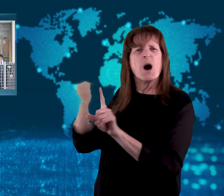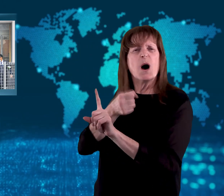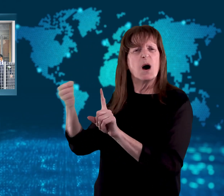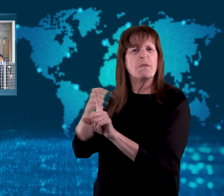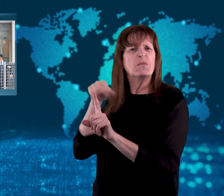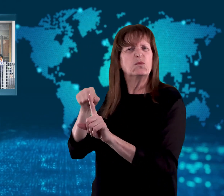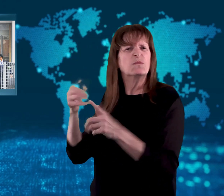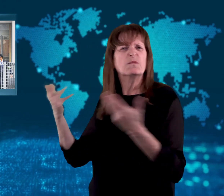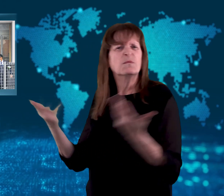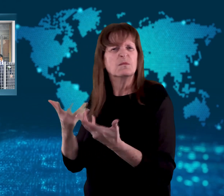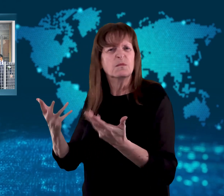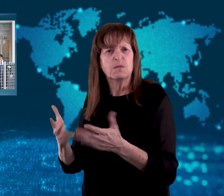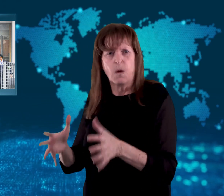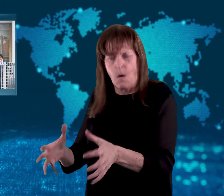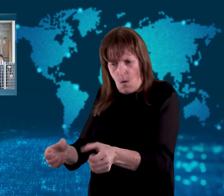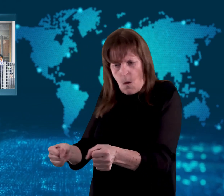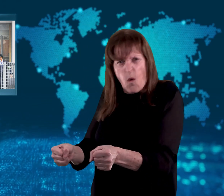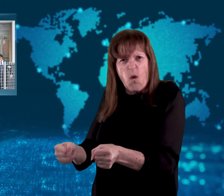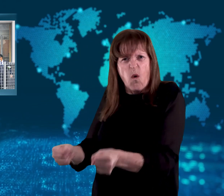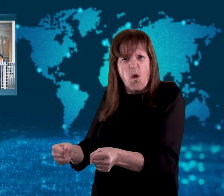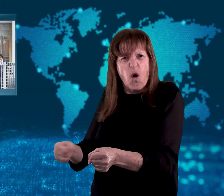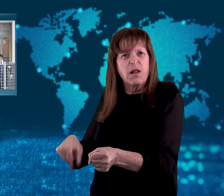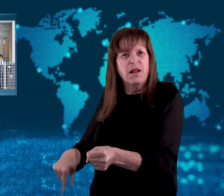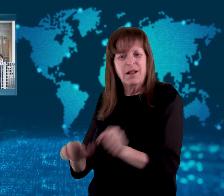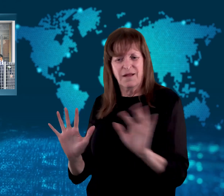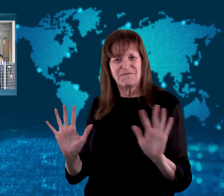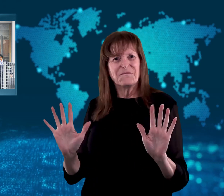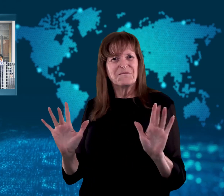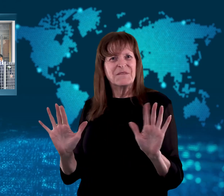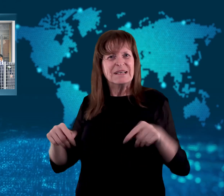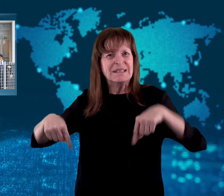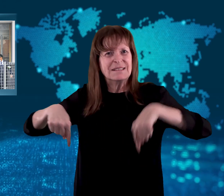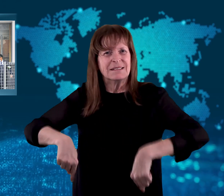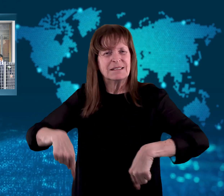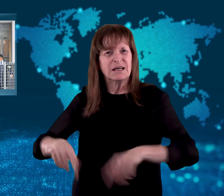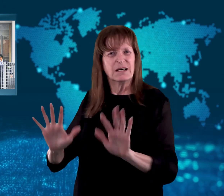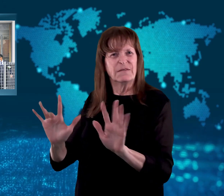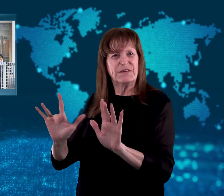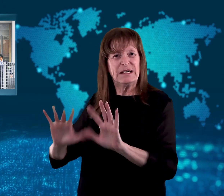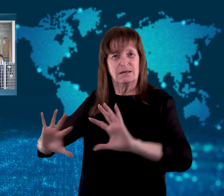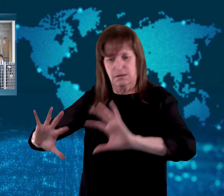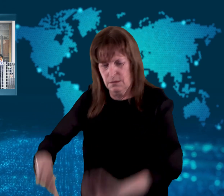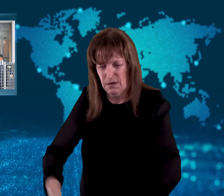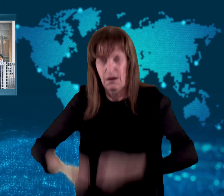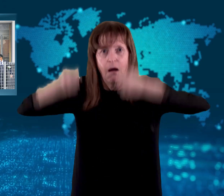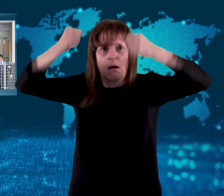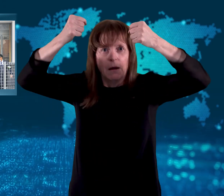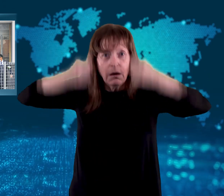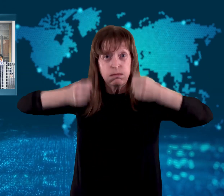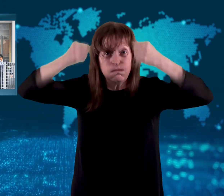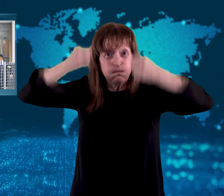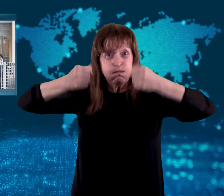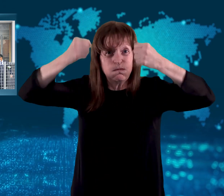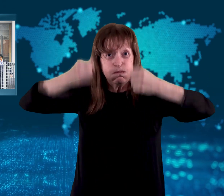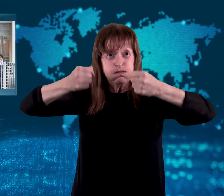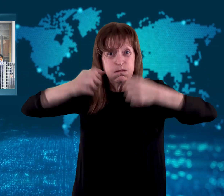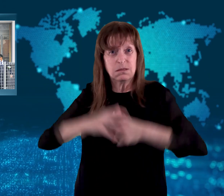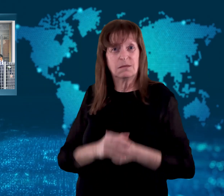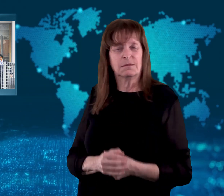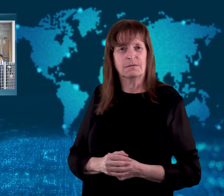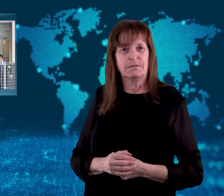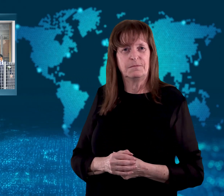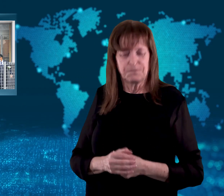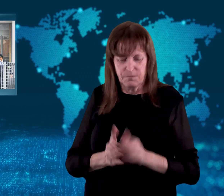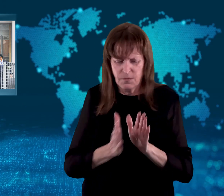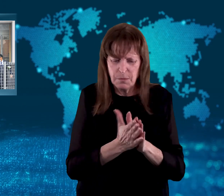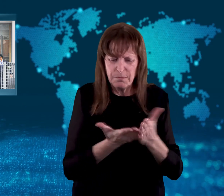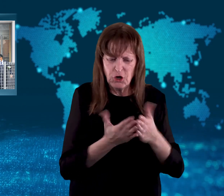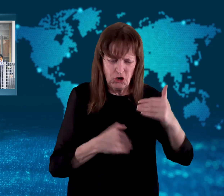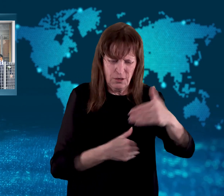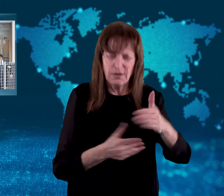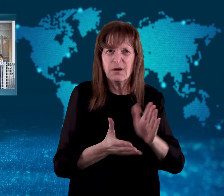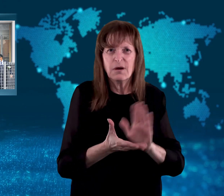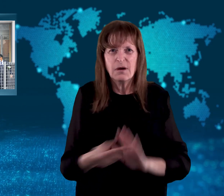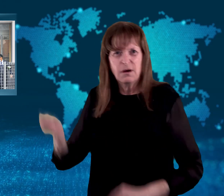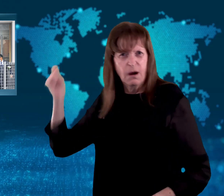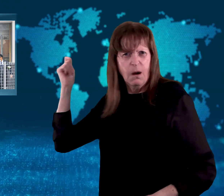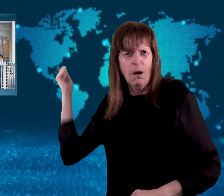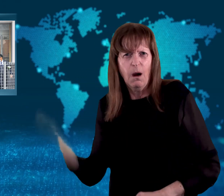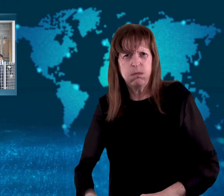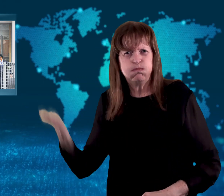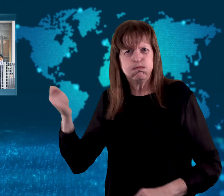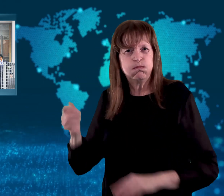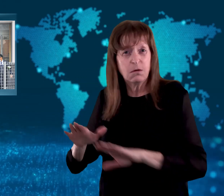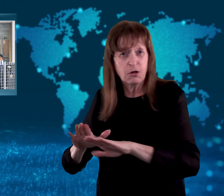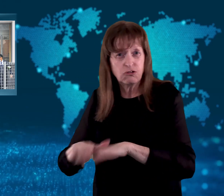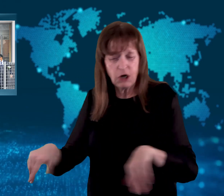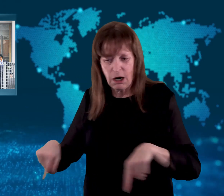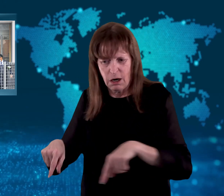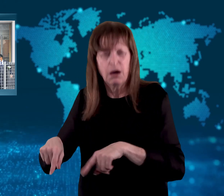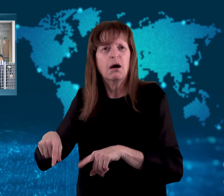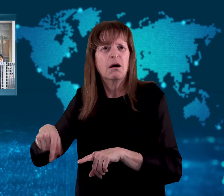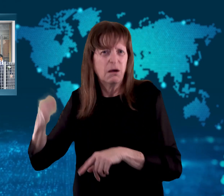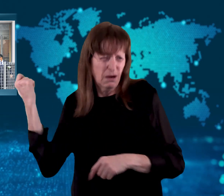upside down, hitting children with a notebook until they cried, yelling at